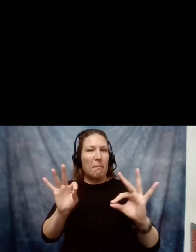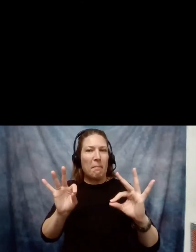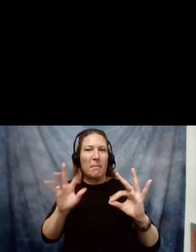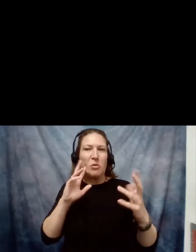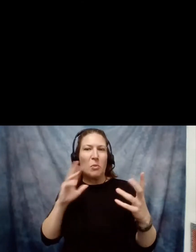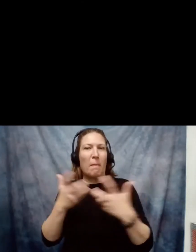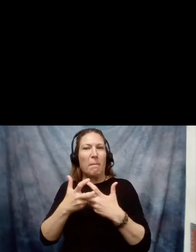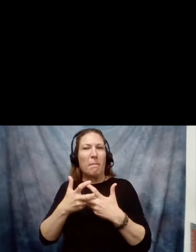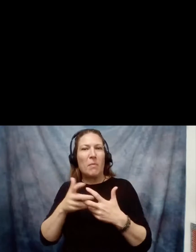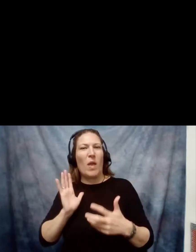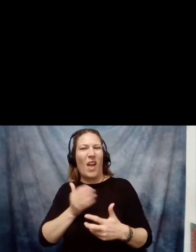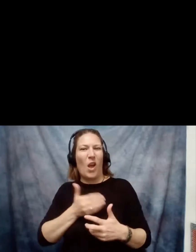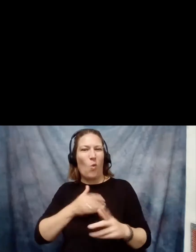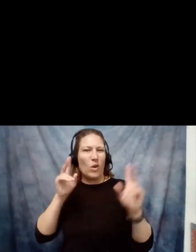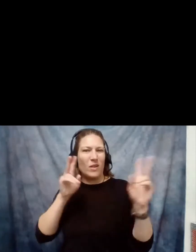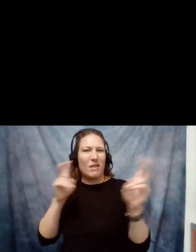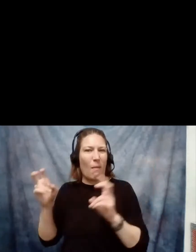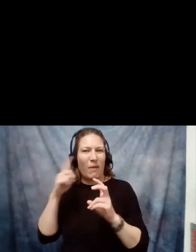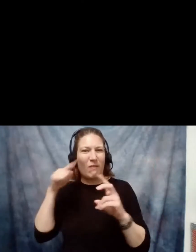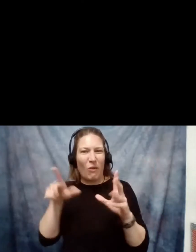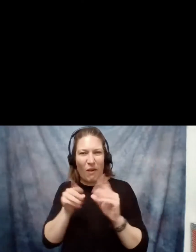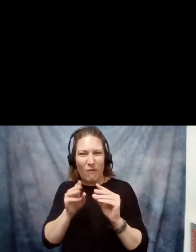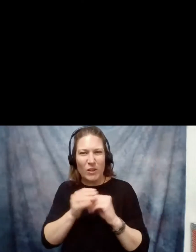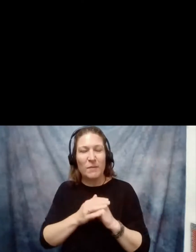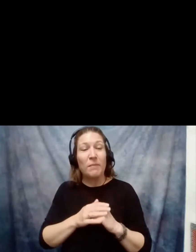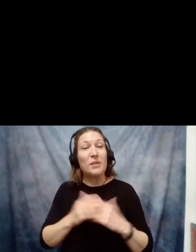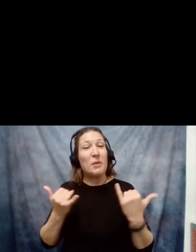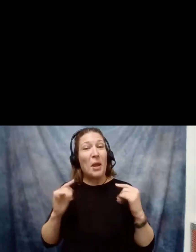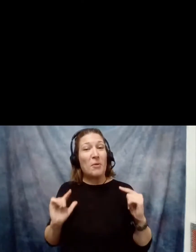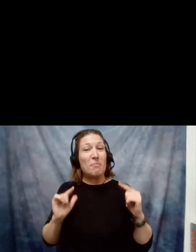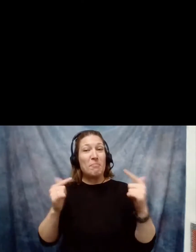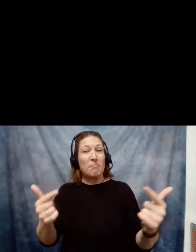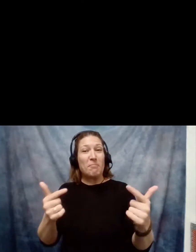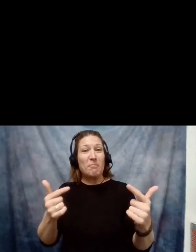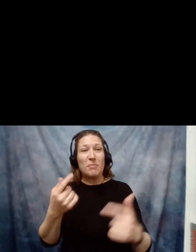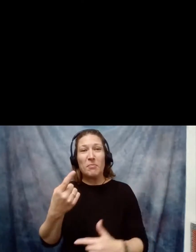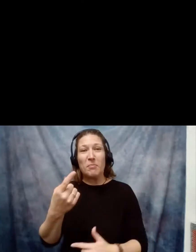about so far so with that gwen i'm going to go ahead and hide myself and let you take over